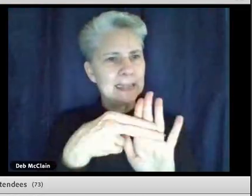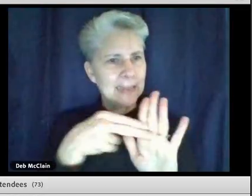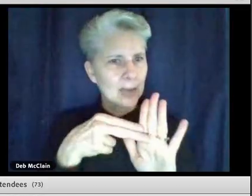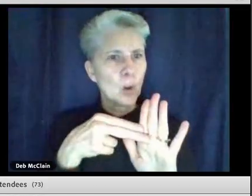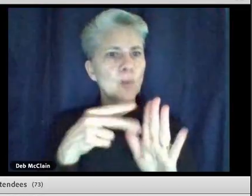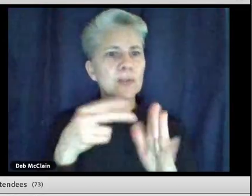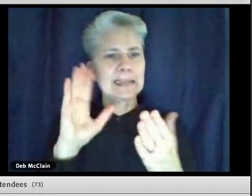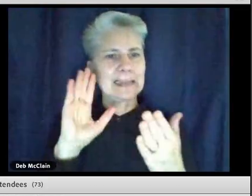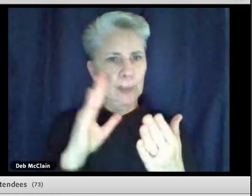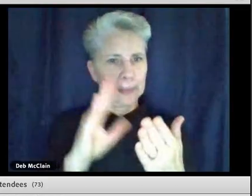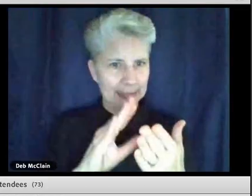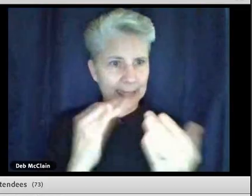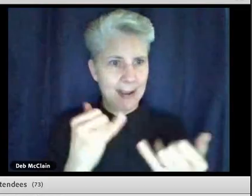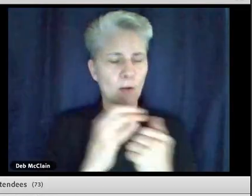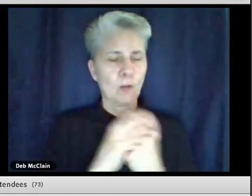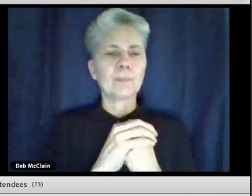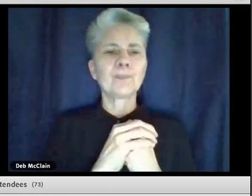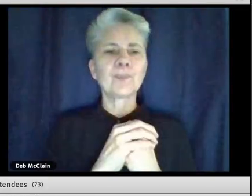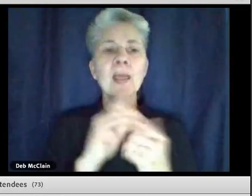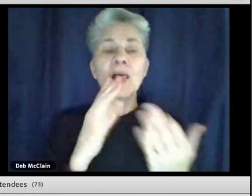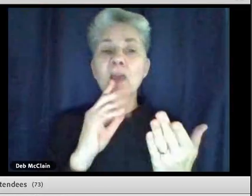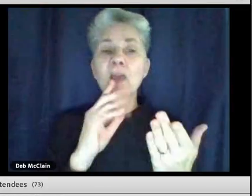The number of cases diagnosed is decreasing.